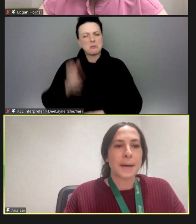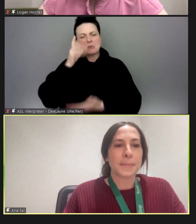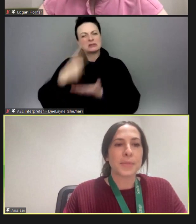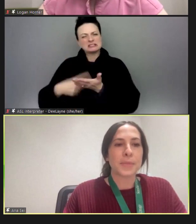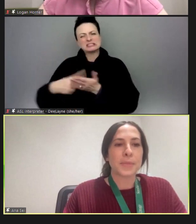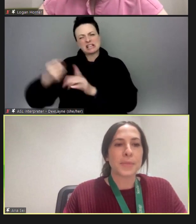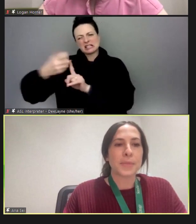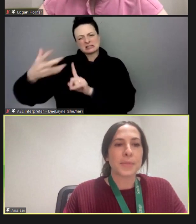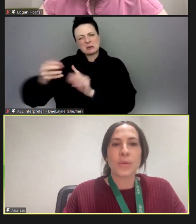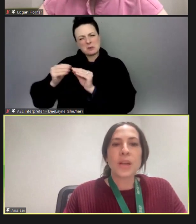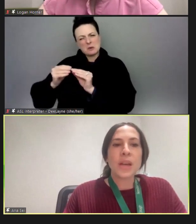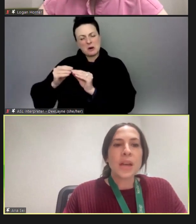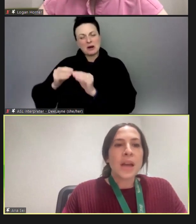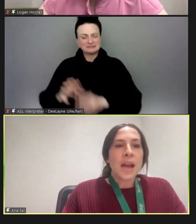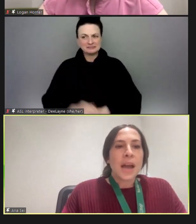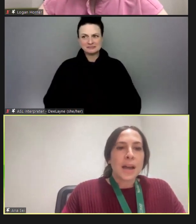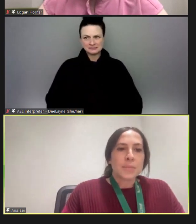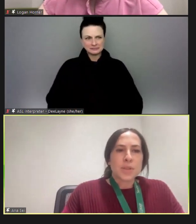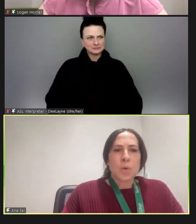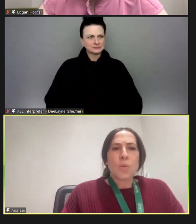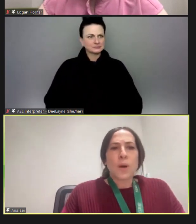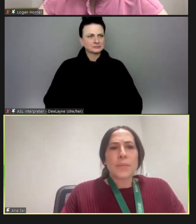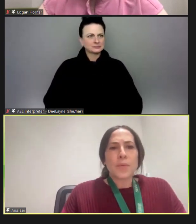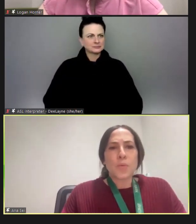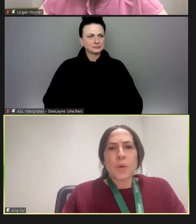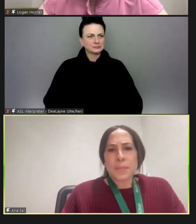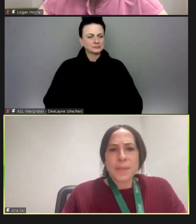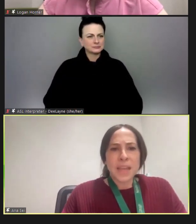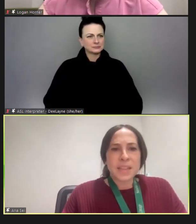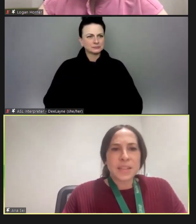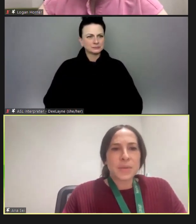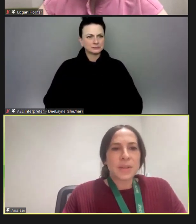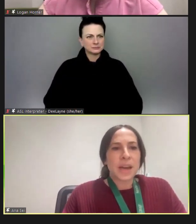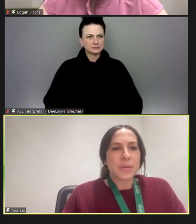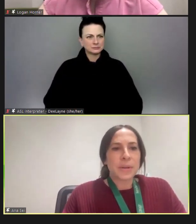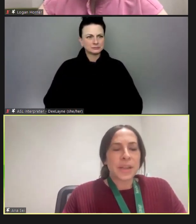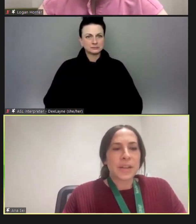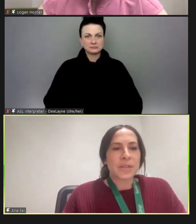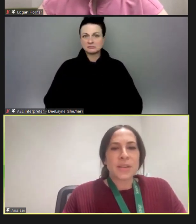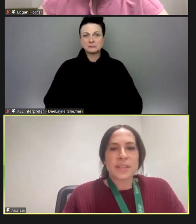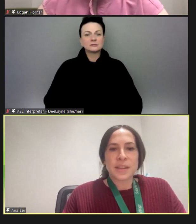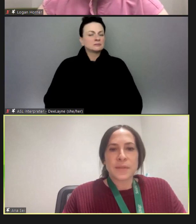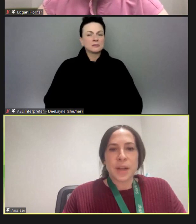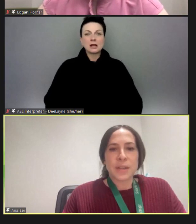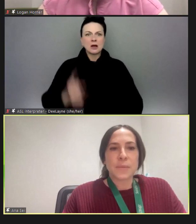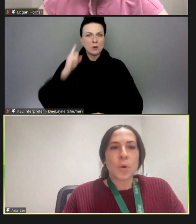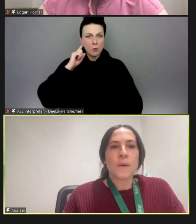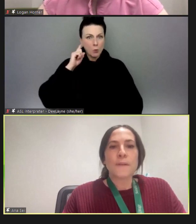um right now um so what what makes